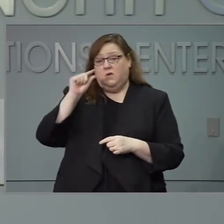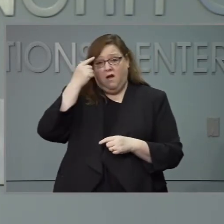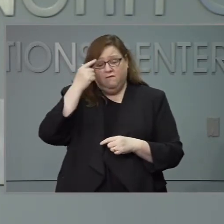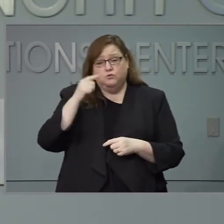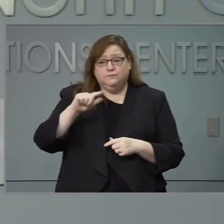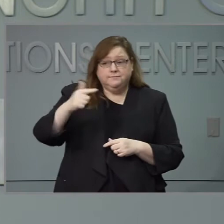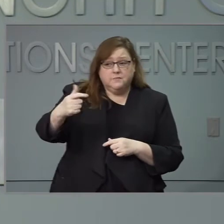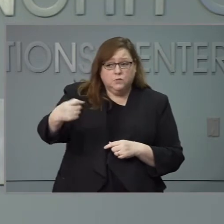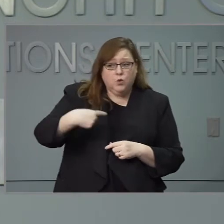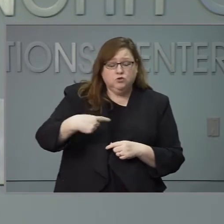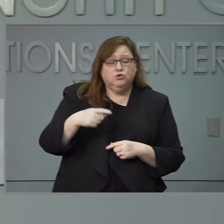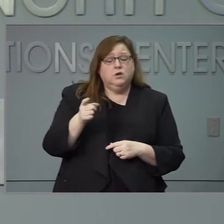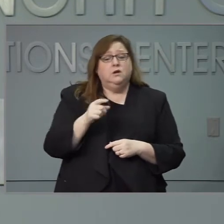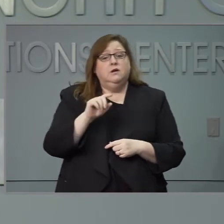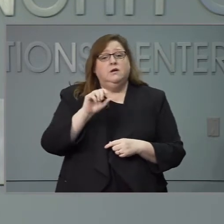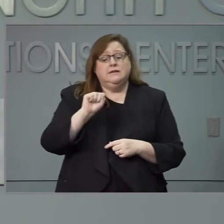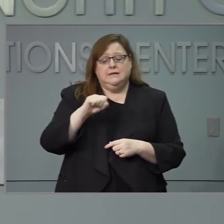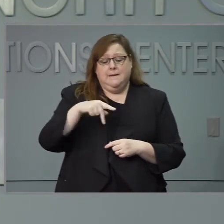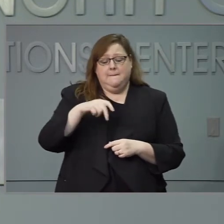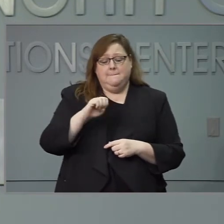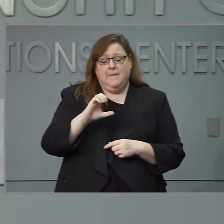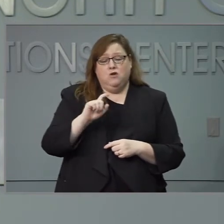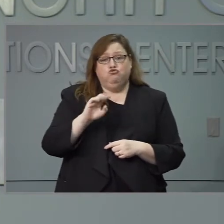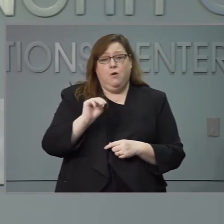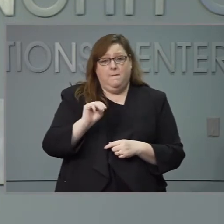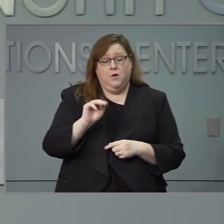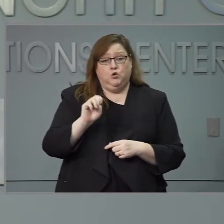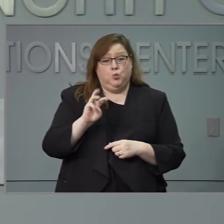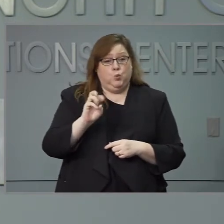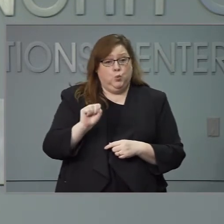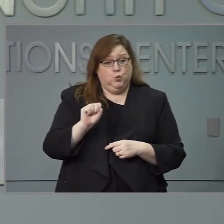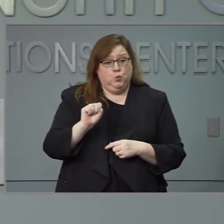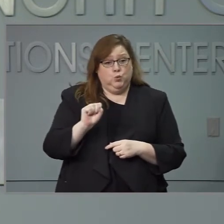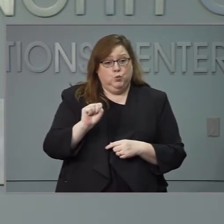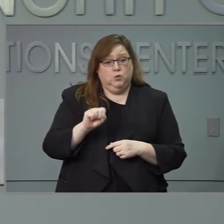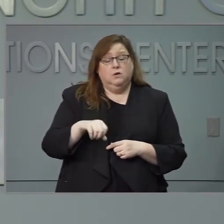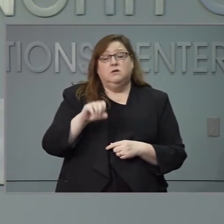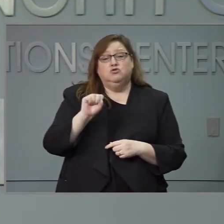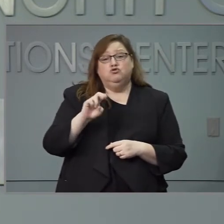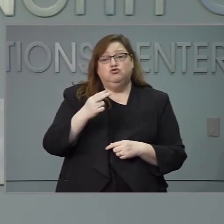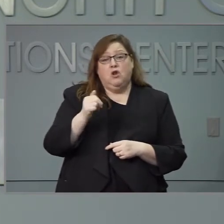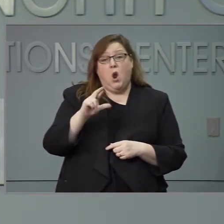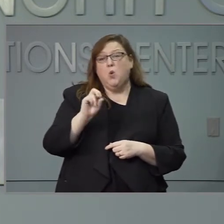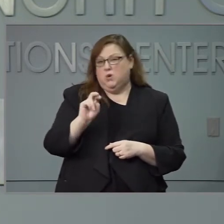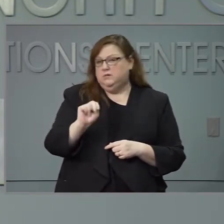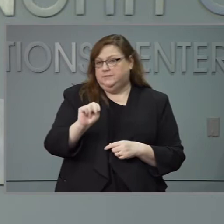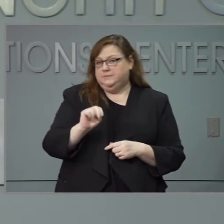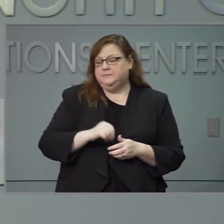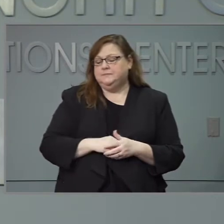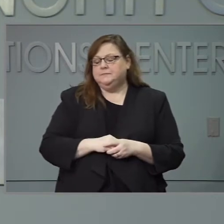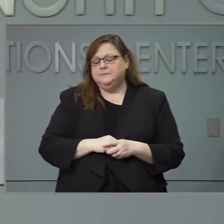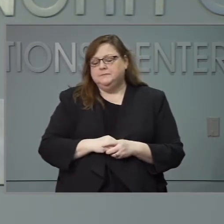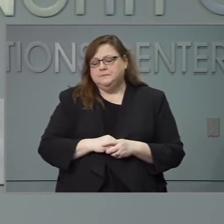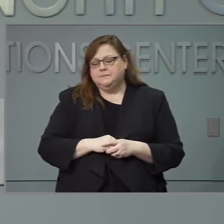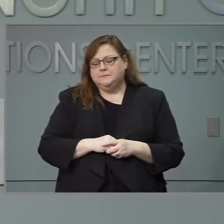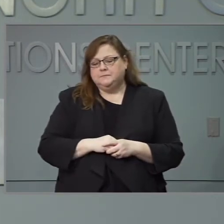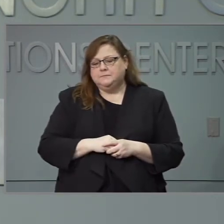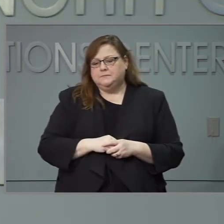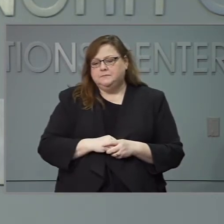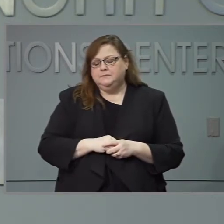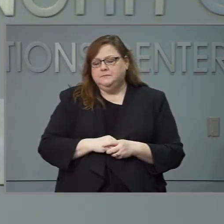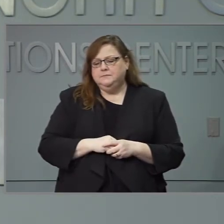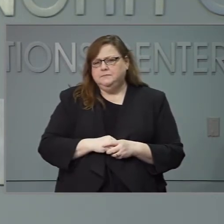TENÍA EL PEOR SISTEMA DE EMPLEO EN EL PAÍS, QUE FUE CREADO DE